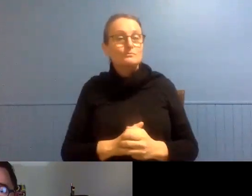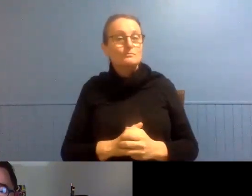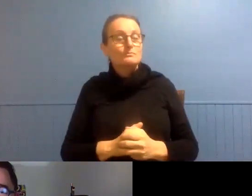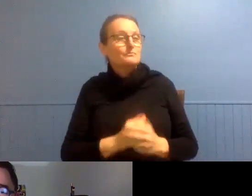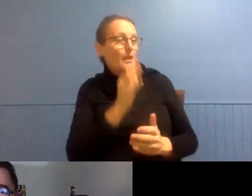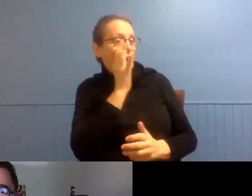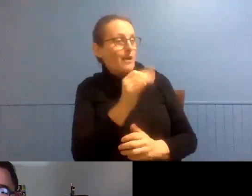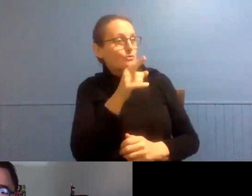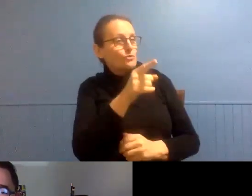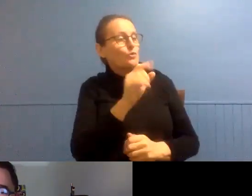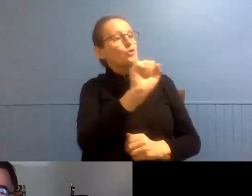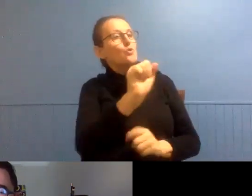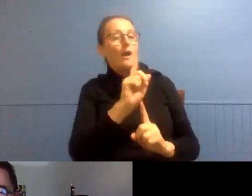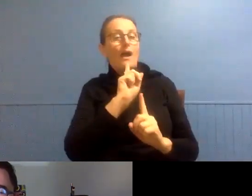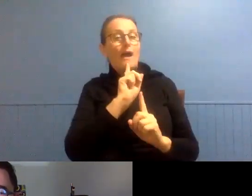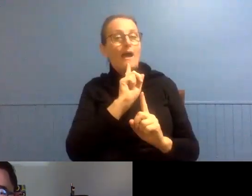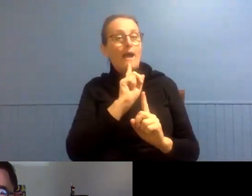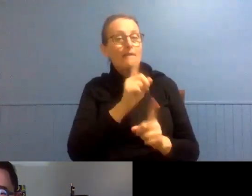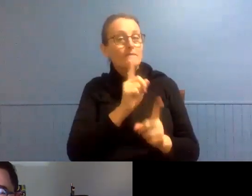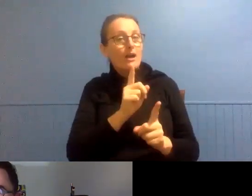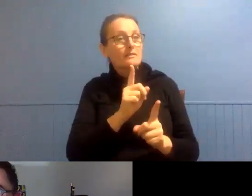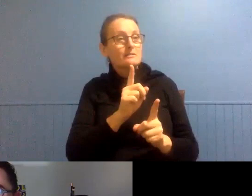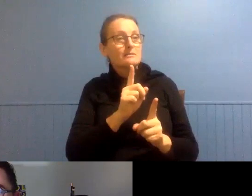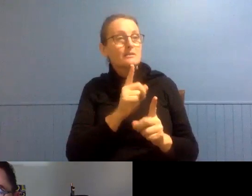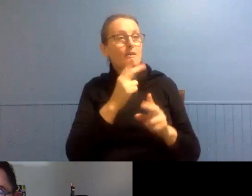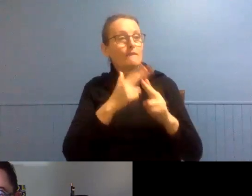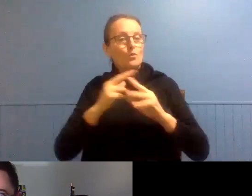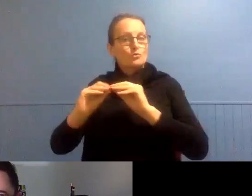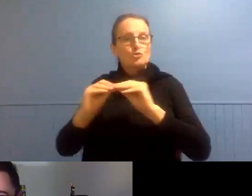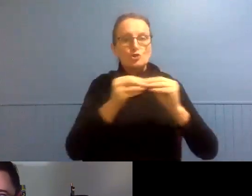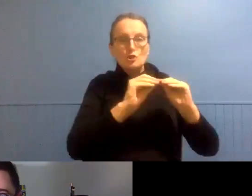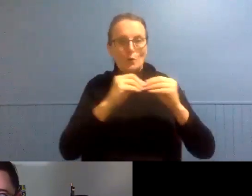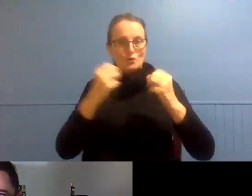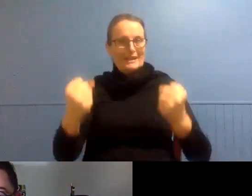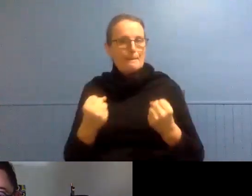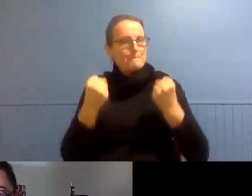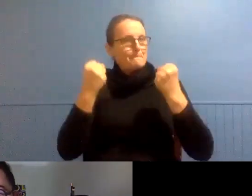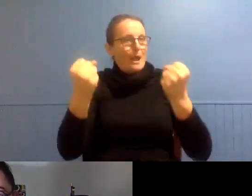what is your advice on negotiating power when working Interculturally?